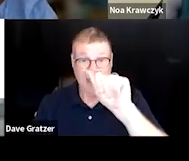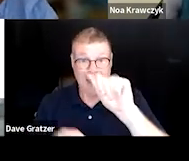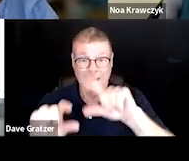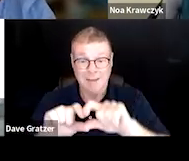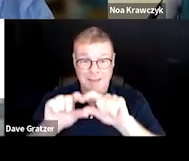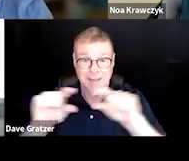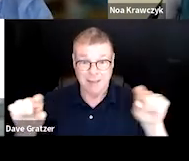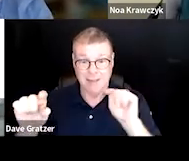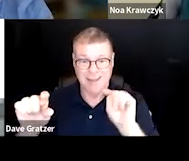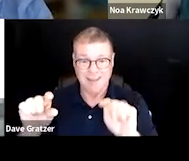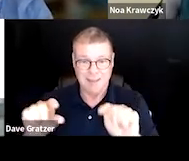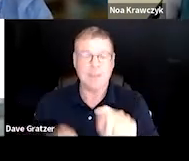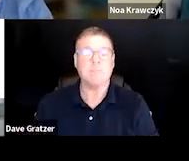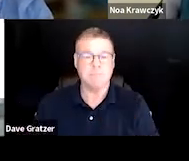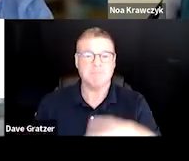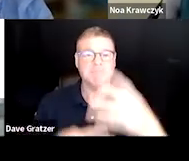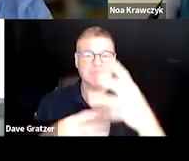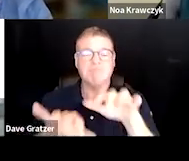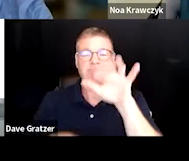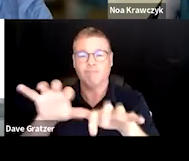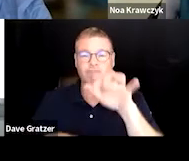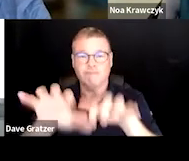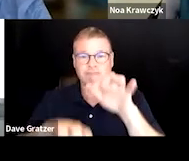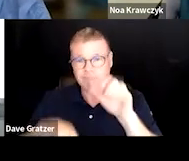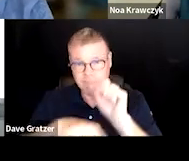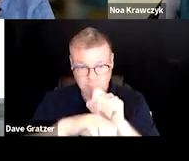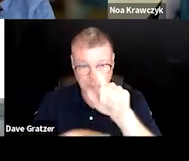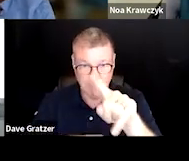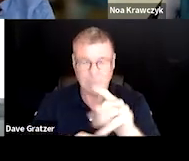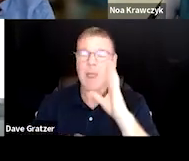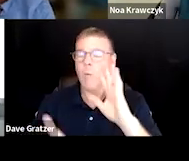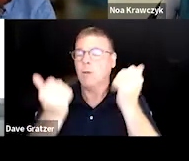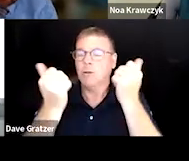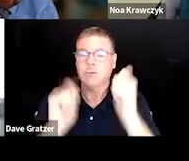that is where we're asking folks to post your questions, and we'll try to cover as many as possible